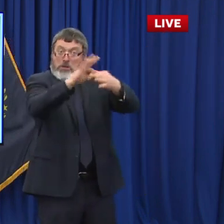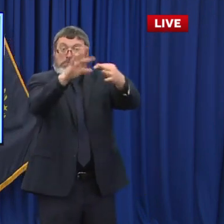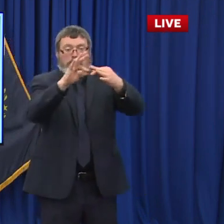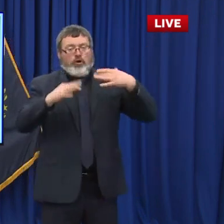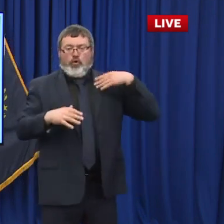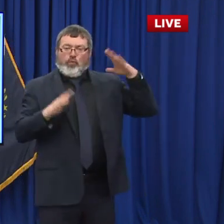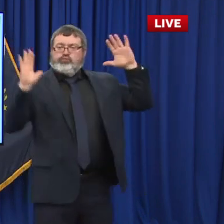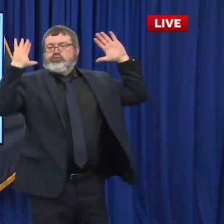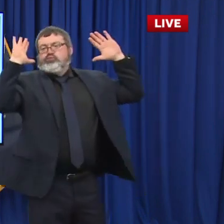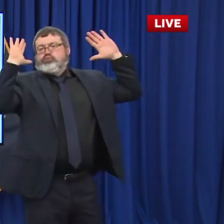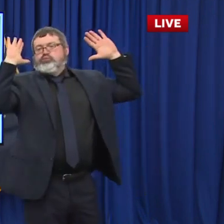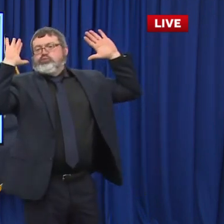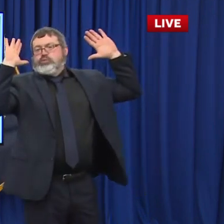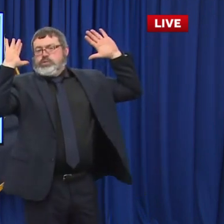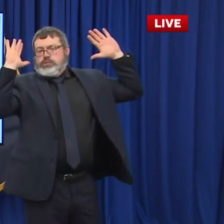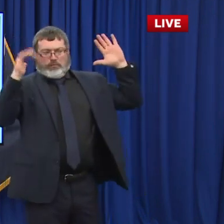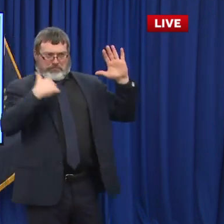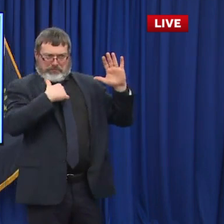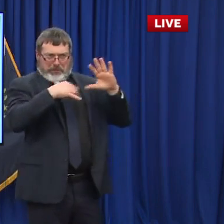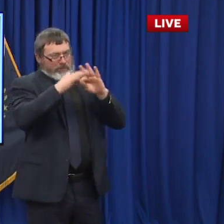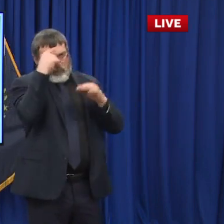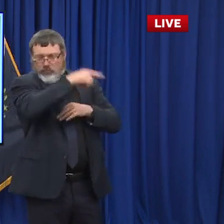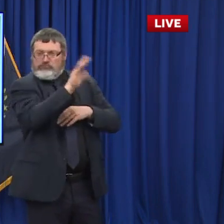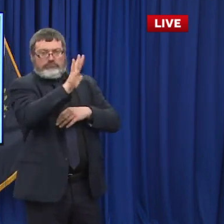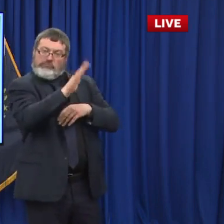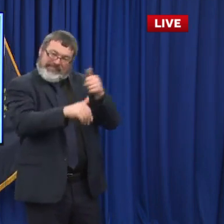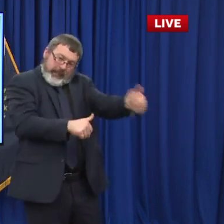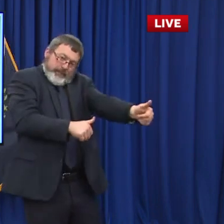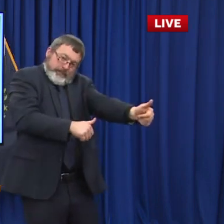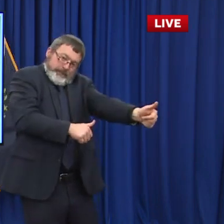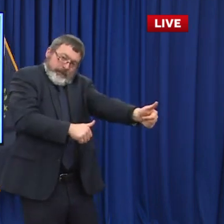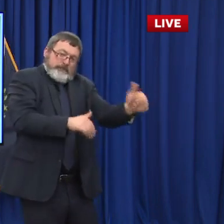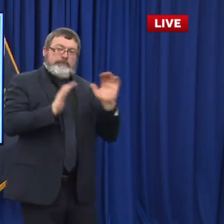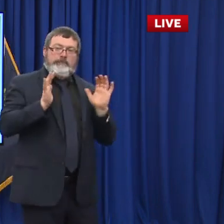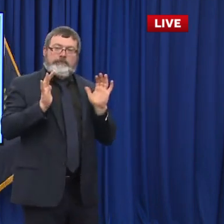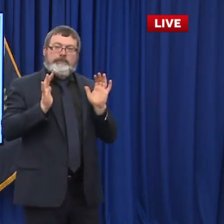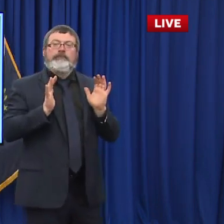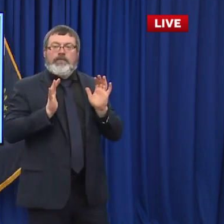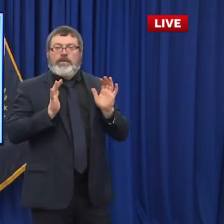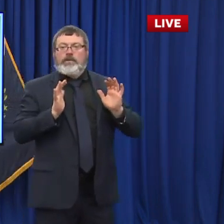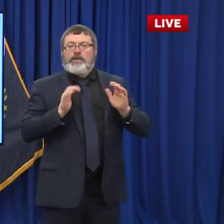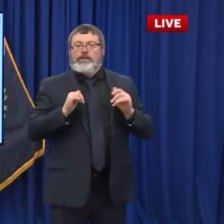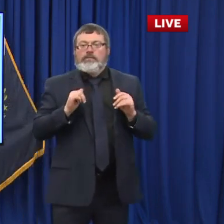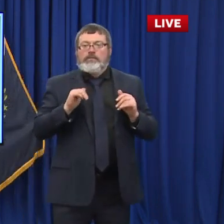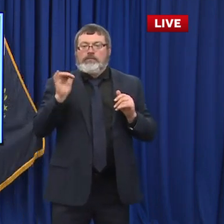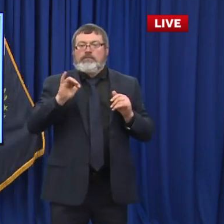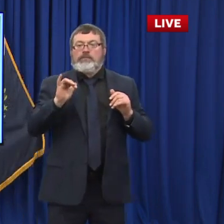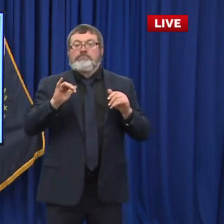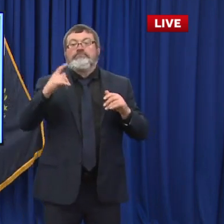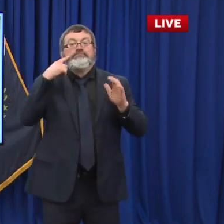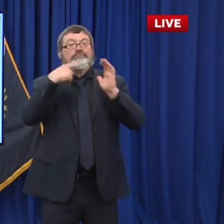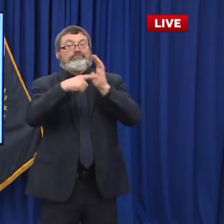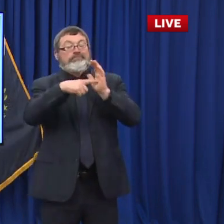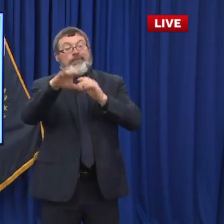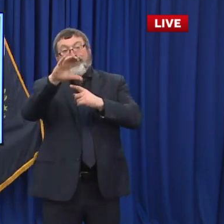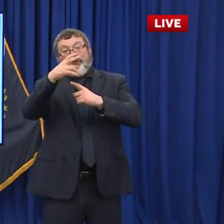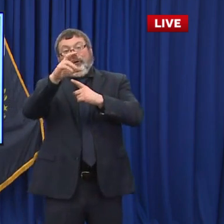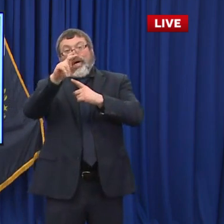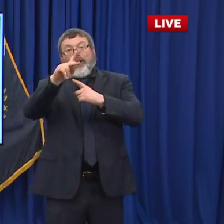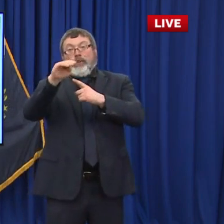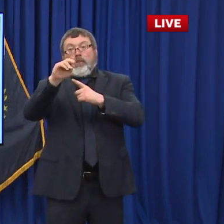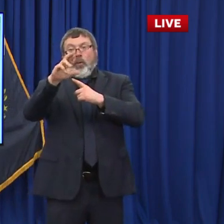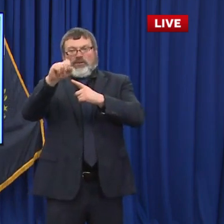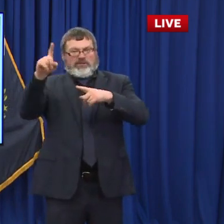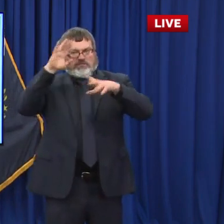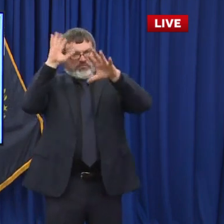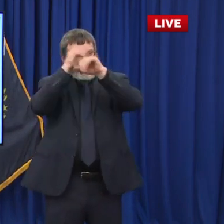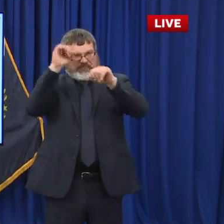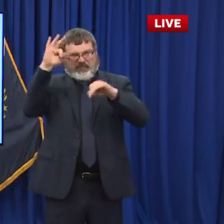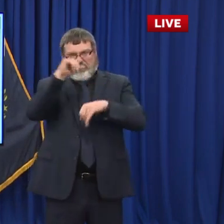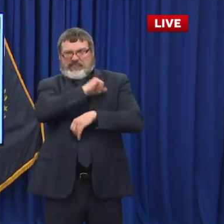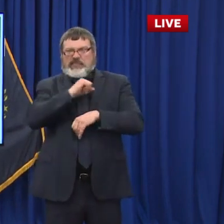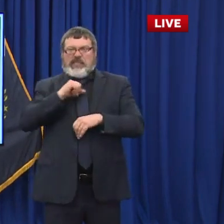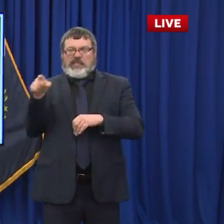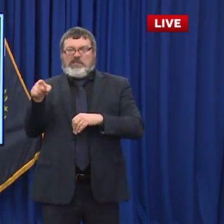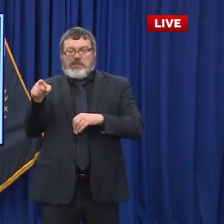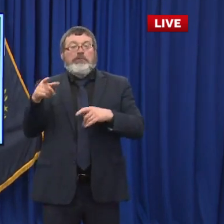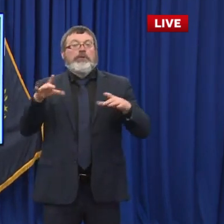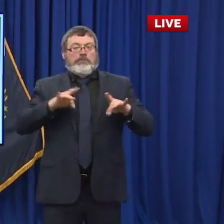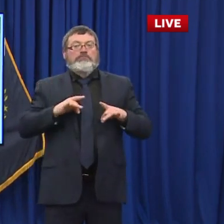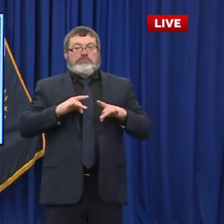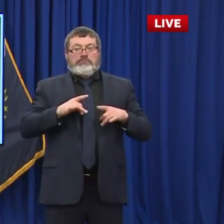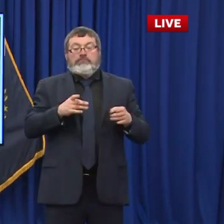HELD PRIVATE, BUT IF SOMEONE WANTS TO TELL THE PUBLIC THAT THAT IS ABSOLUTELY THEIR CHOICE, I DO KNOW THE LEGISLATIVE SENATOR CHUCK HORSE AND SHRIMP PACKARD IN THE HOUSE SIDE WORKED